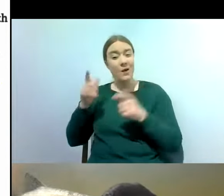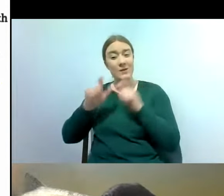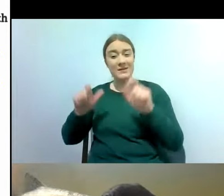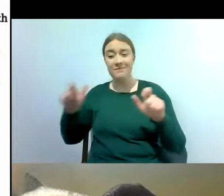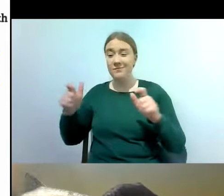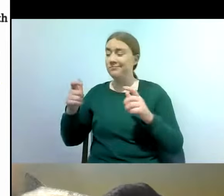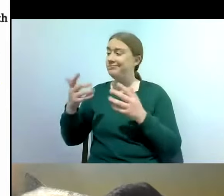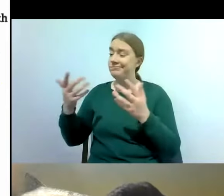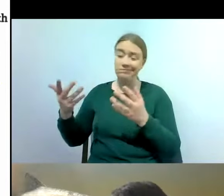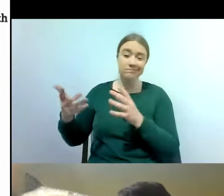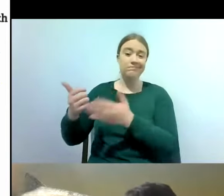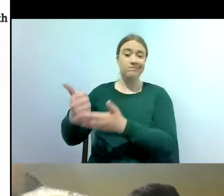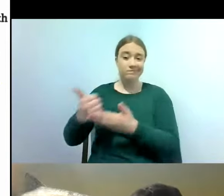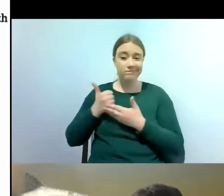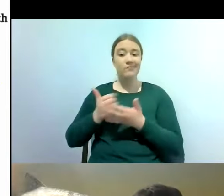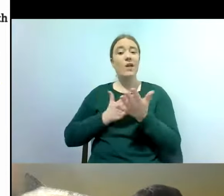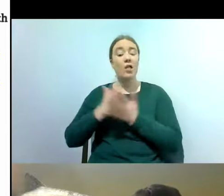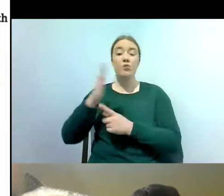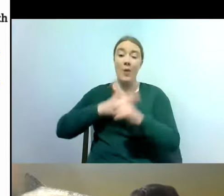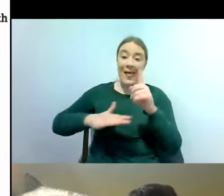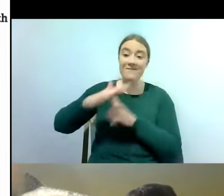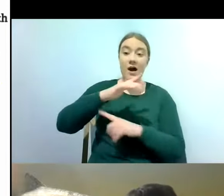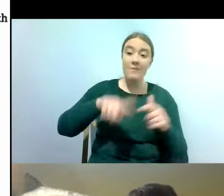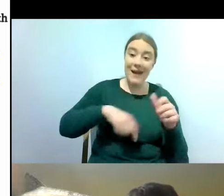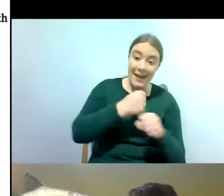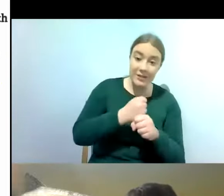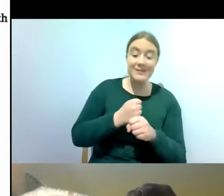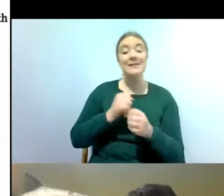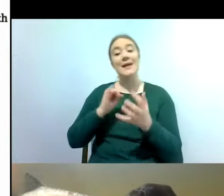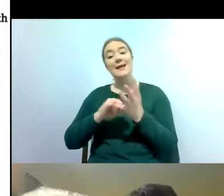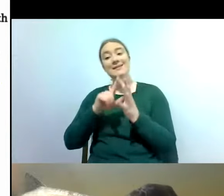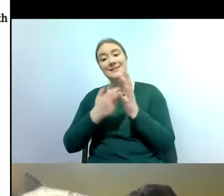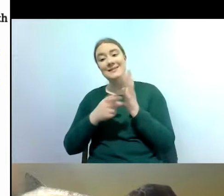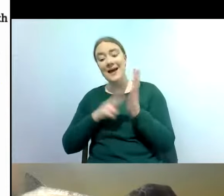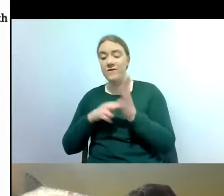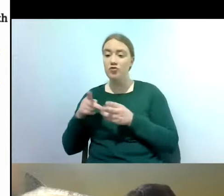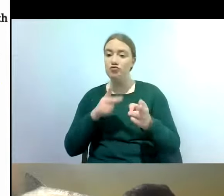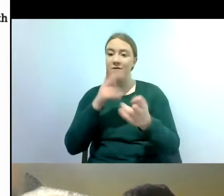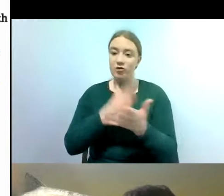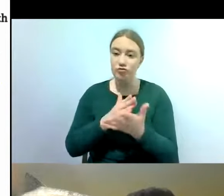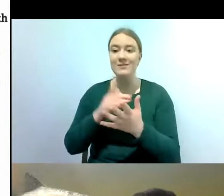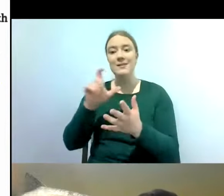uh at the environment agency in the severn rivers trust and the canal & river trust um